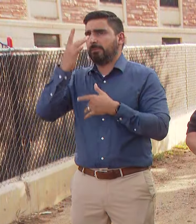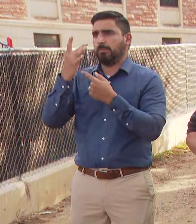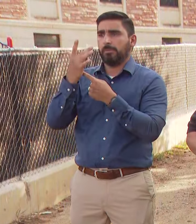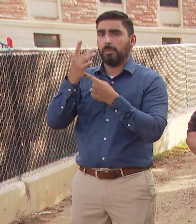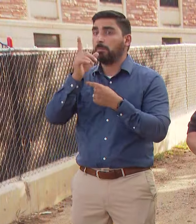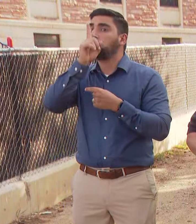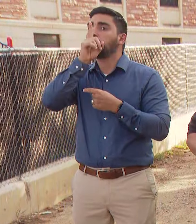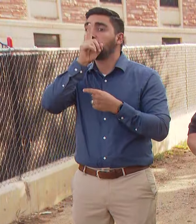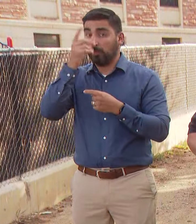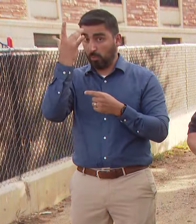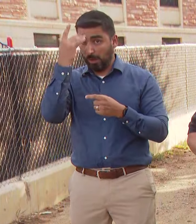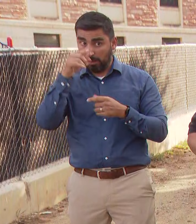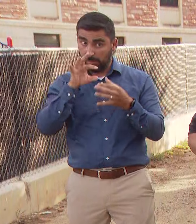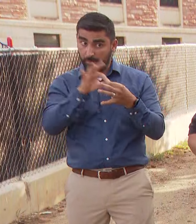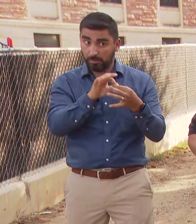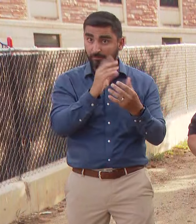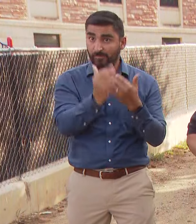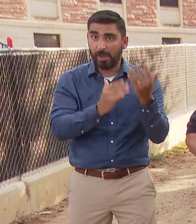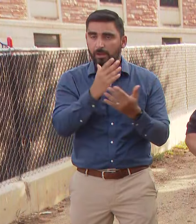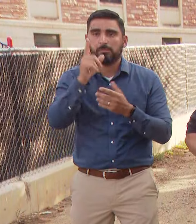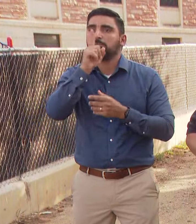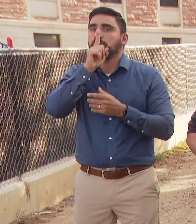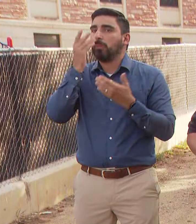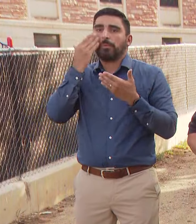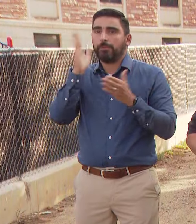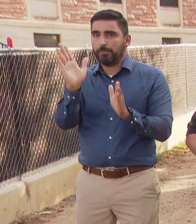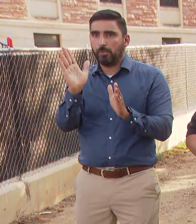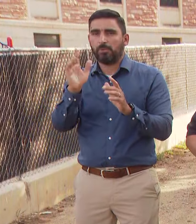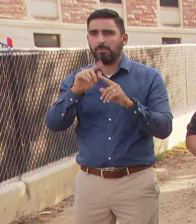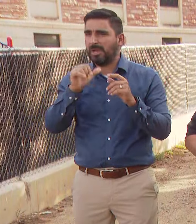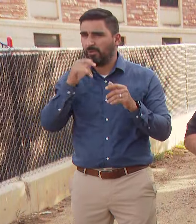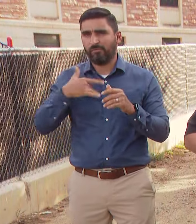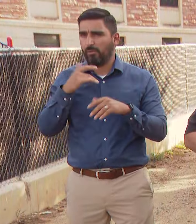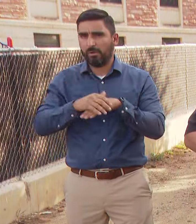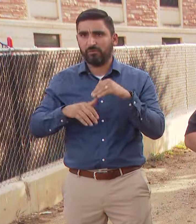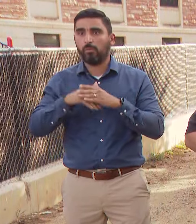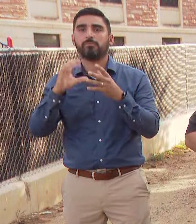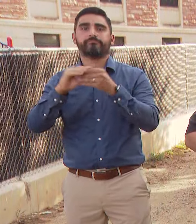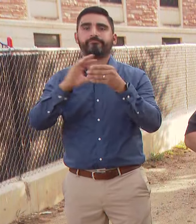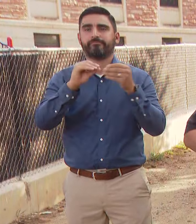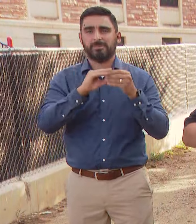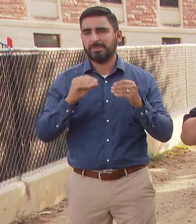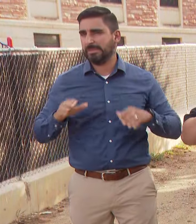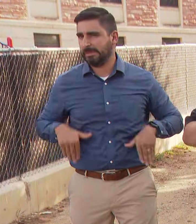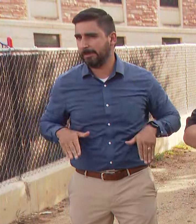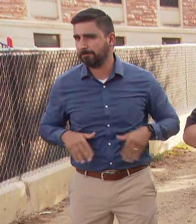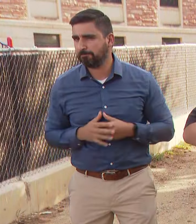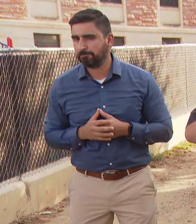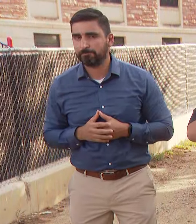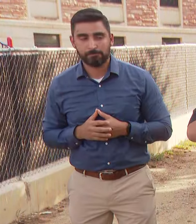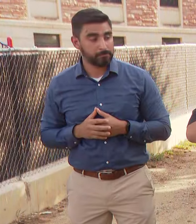haven't been briefed from those fire agencies about that. And I don't feel comfortable speaking about that. One other thing that I just received while